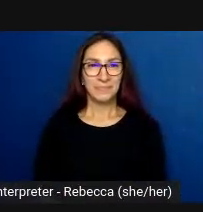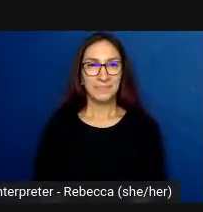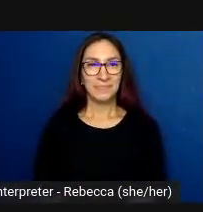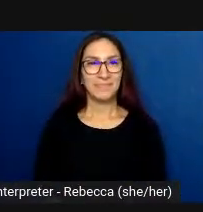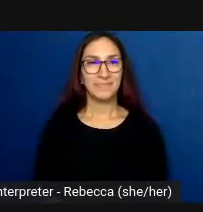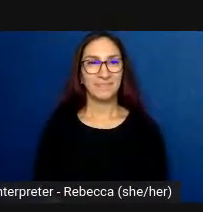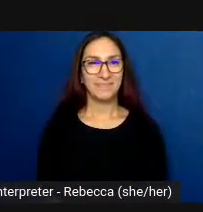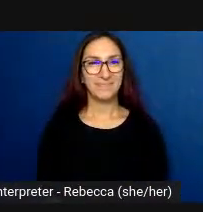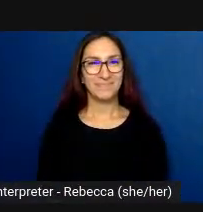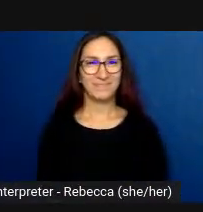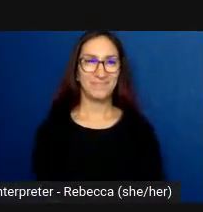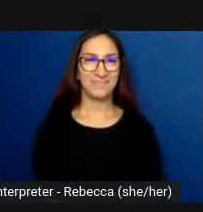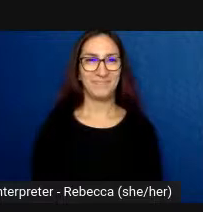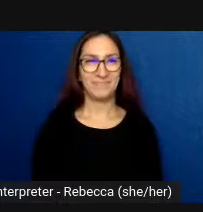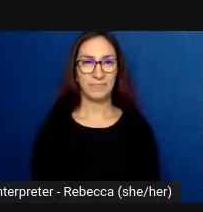accessibility and inclusion and I hope you will enjoy